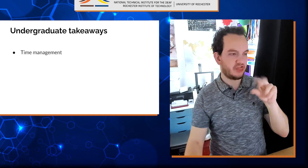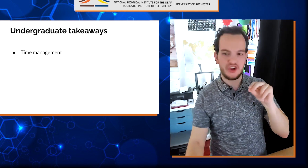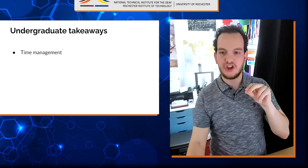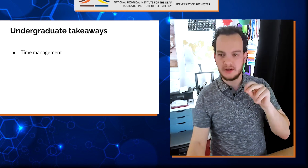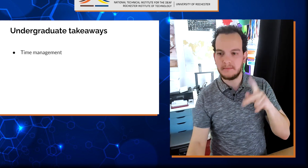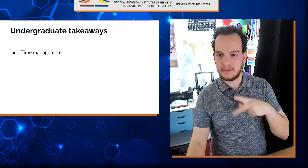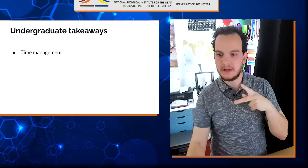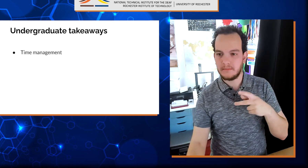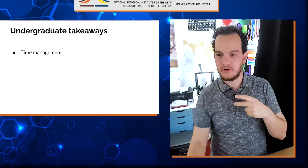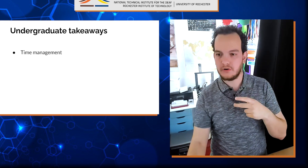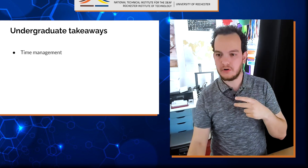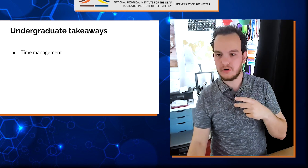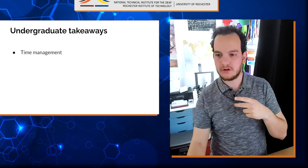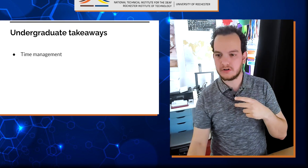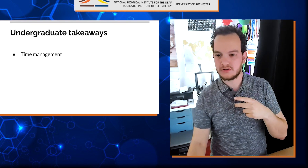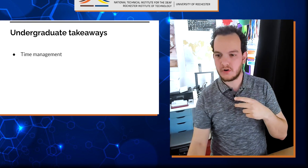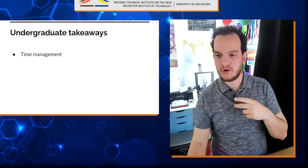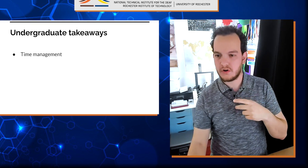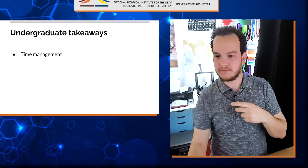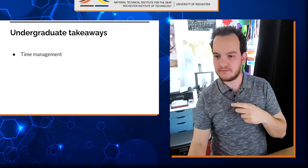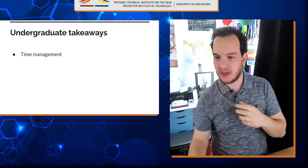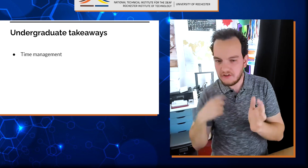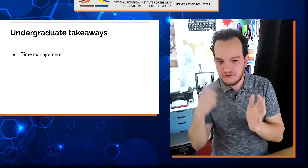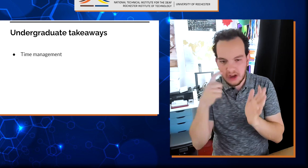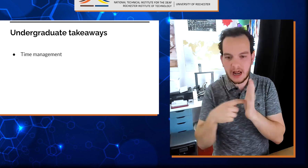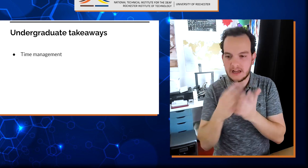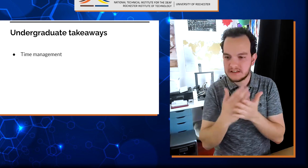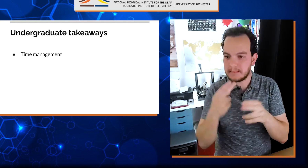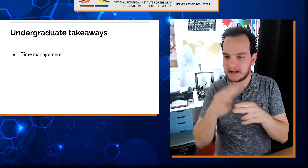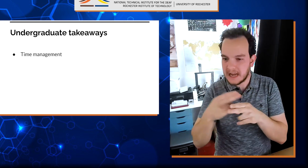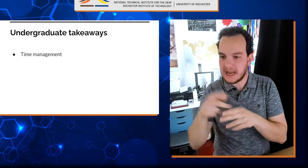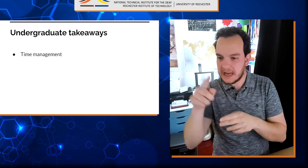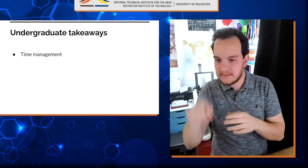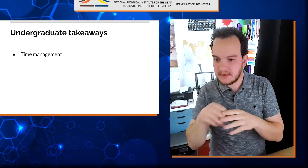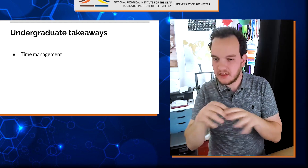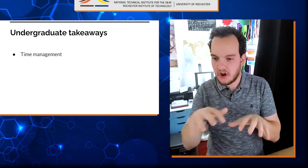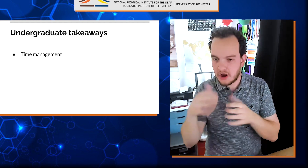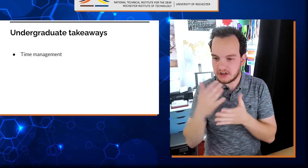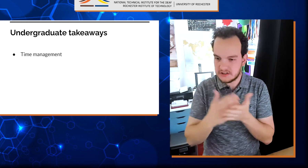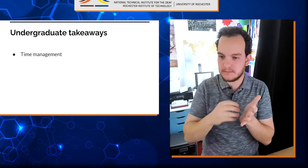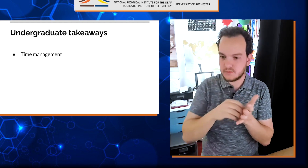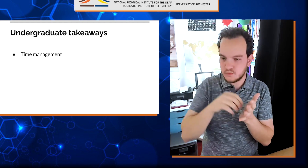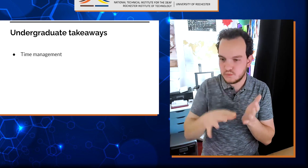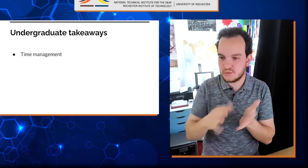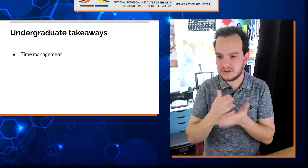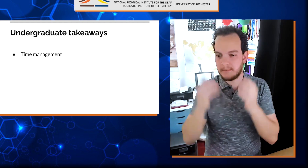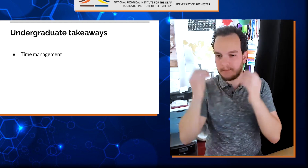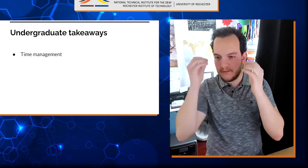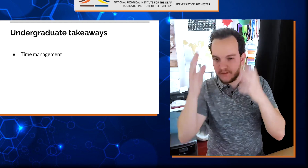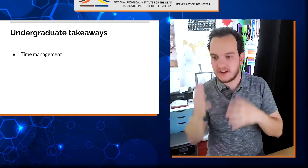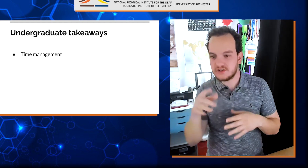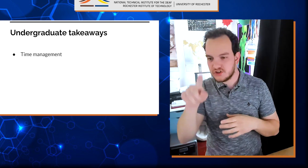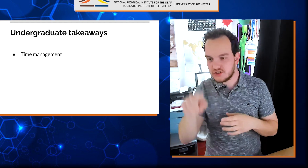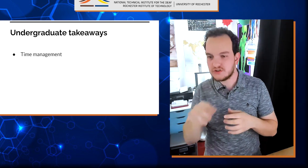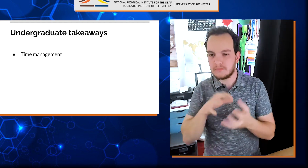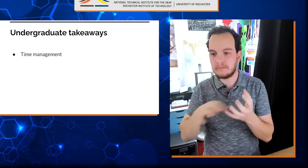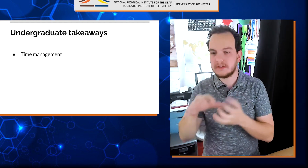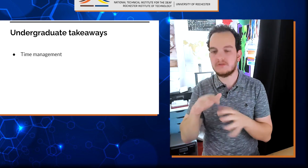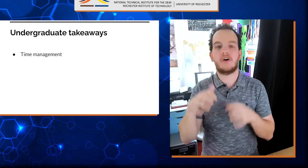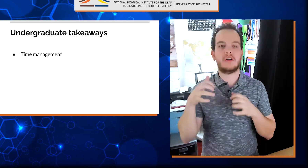Looks like we've got about 30 people here today. And I do recognize some names here--some students, some professors.